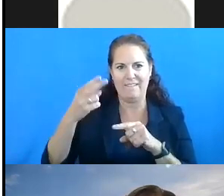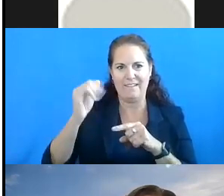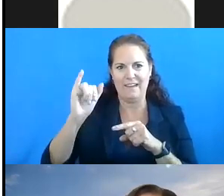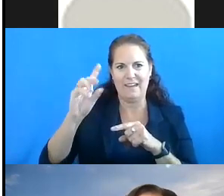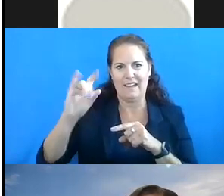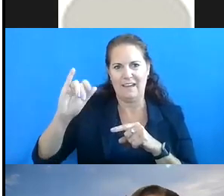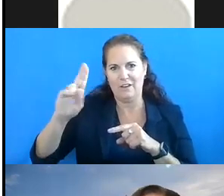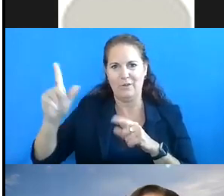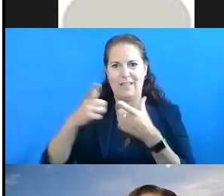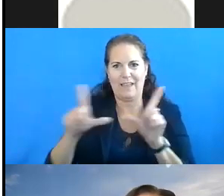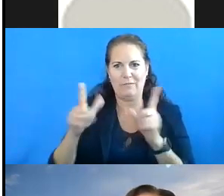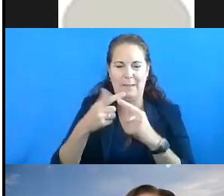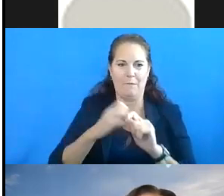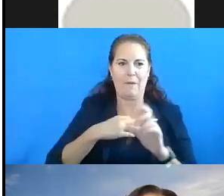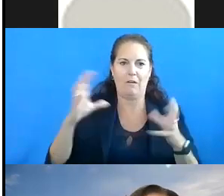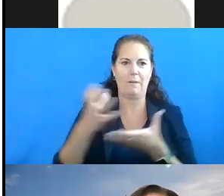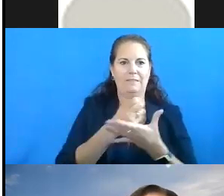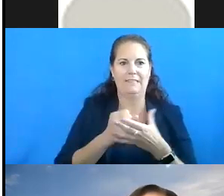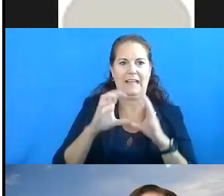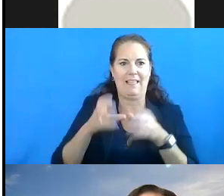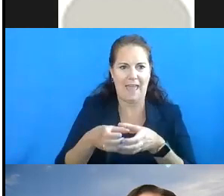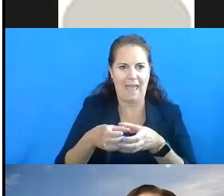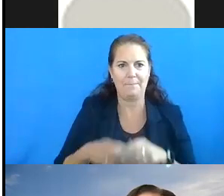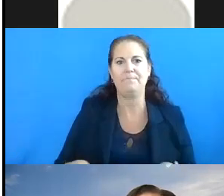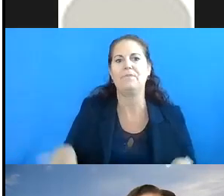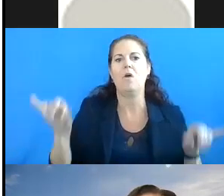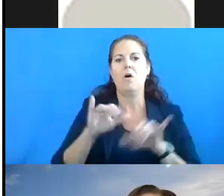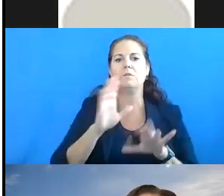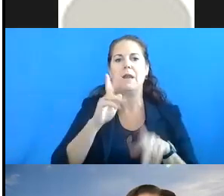that came from our Comprehensive Community Plan. I’ve also been a proposal writer